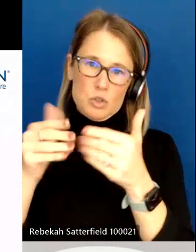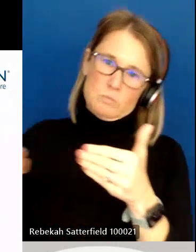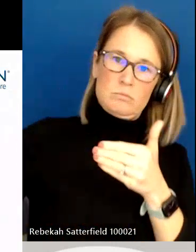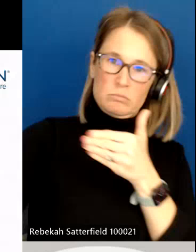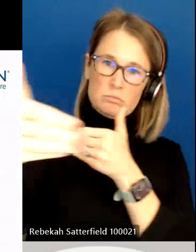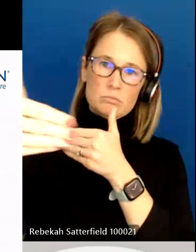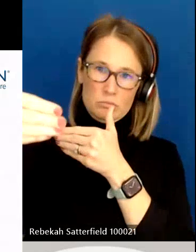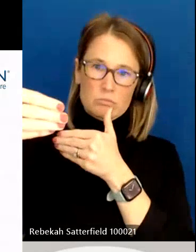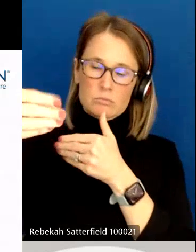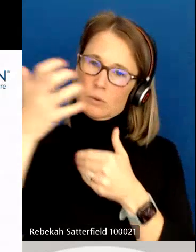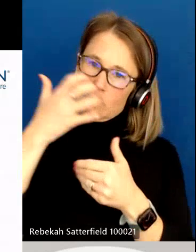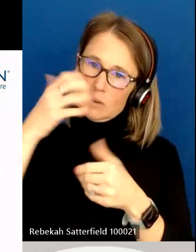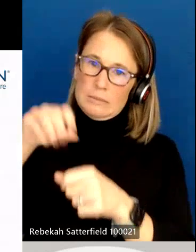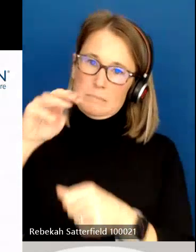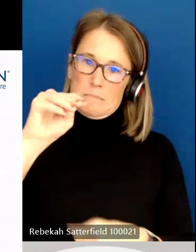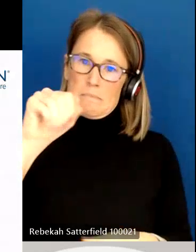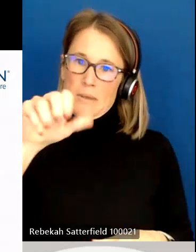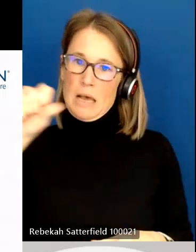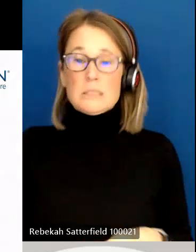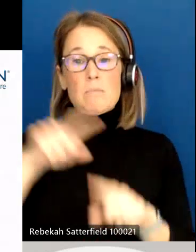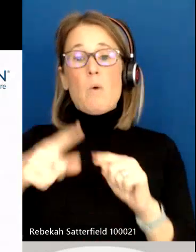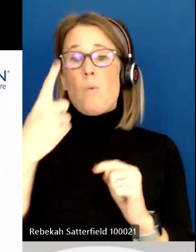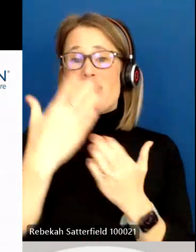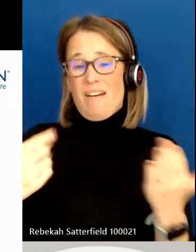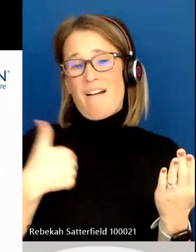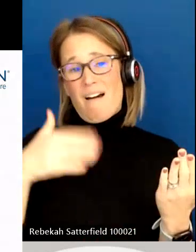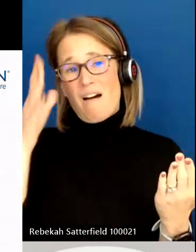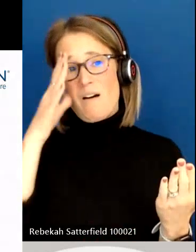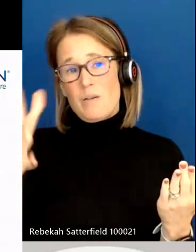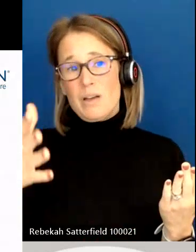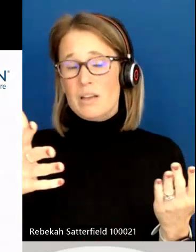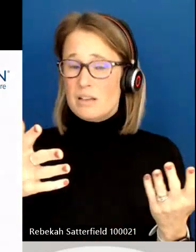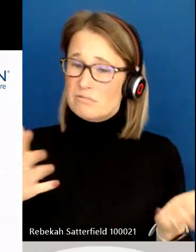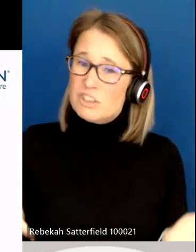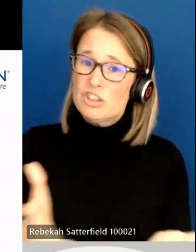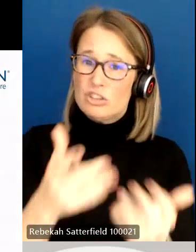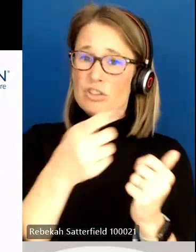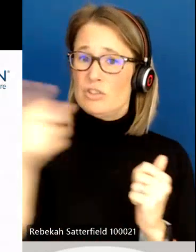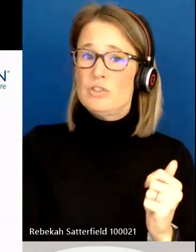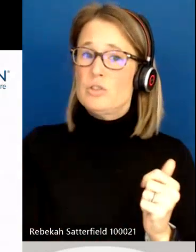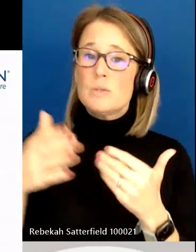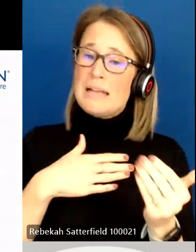many ways but the one thing that I will um urge you to do is no matter what you use make sure